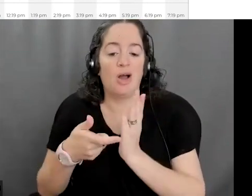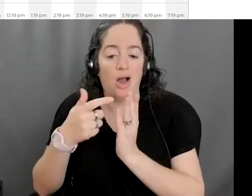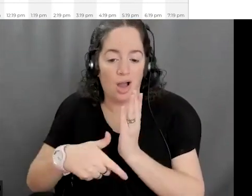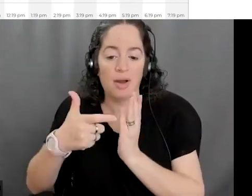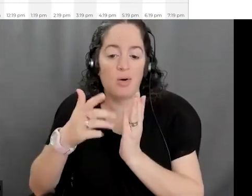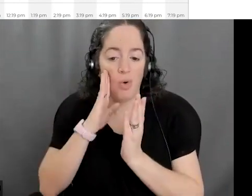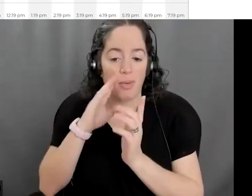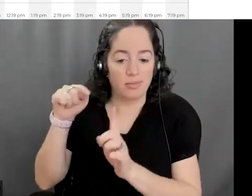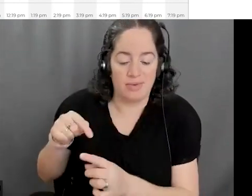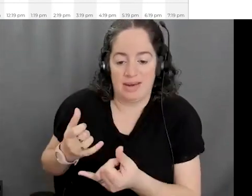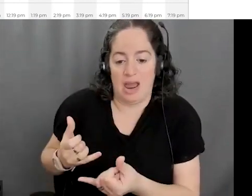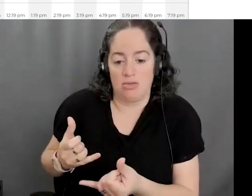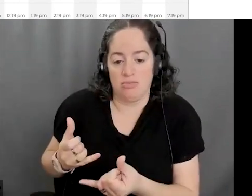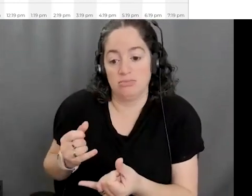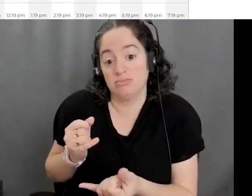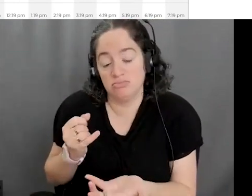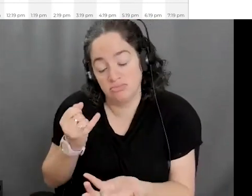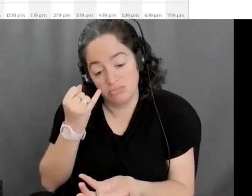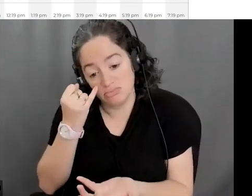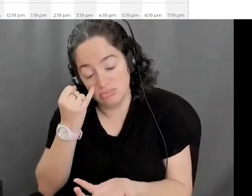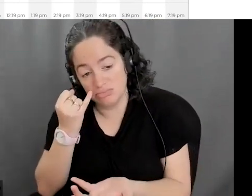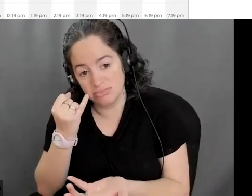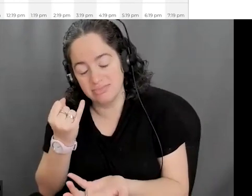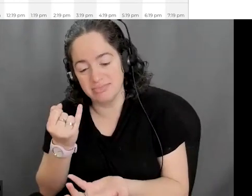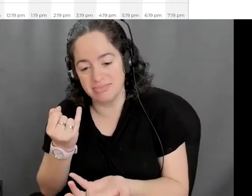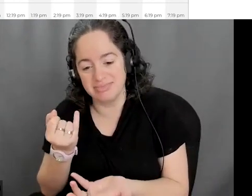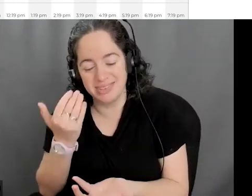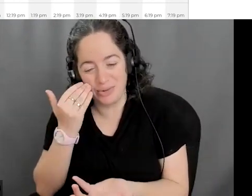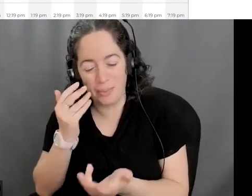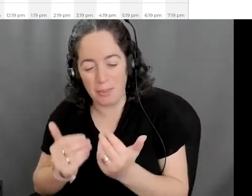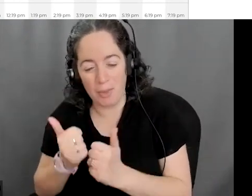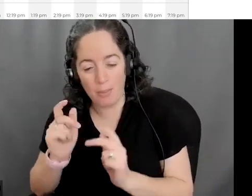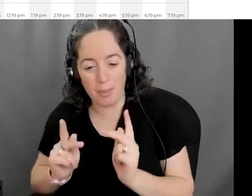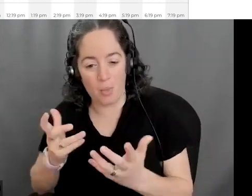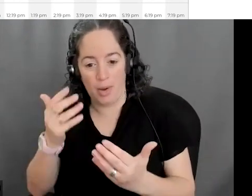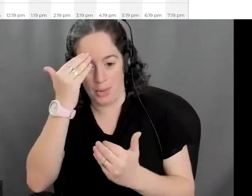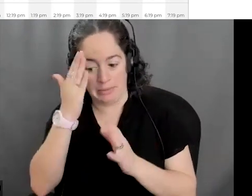just in case that's what they're looking for. Most people are looking for what time is the next bus,